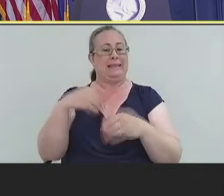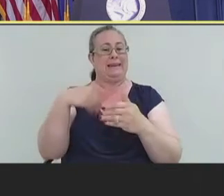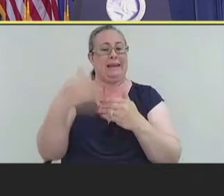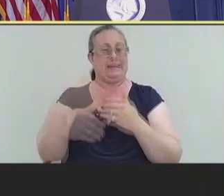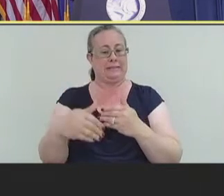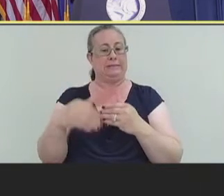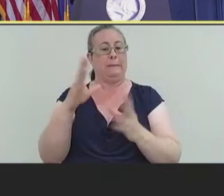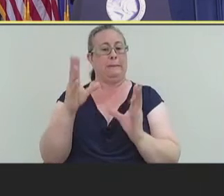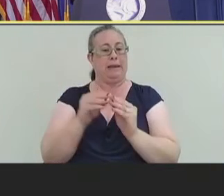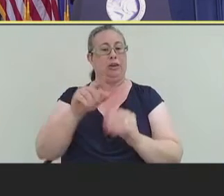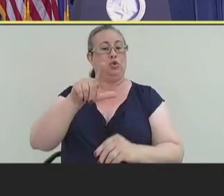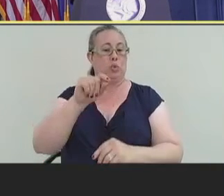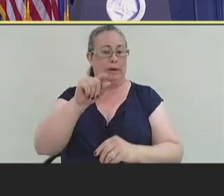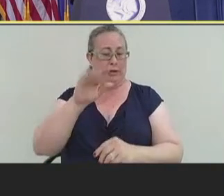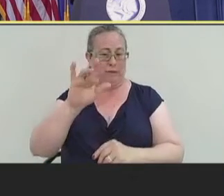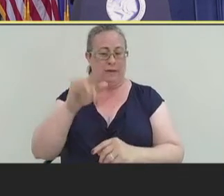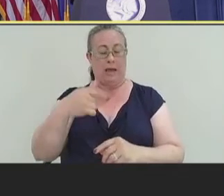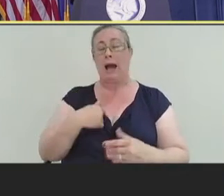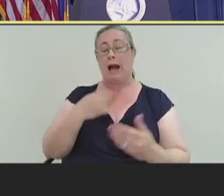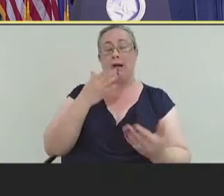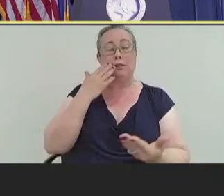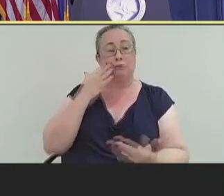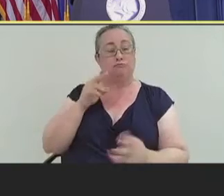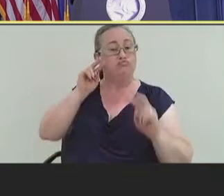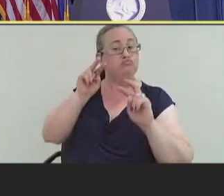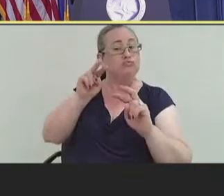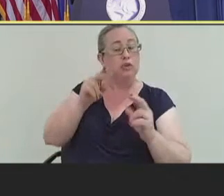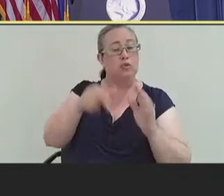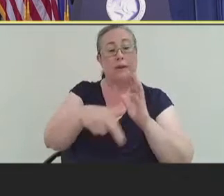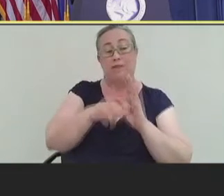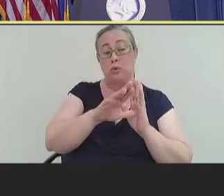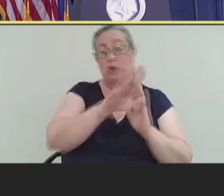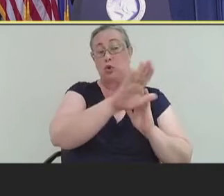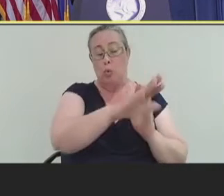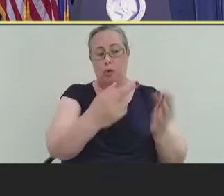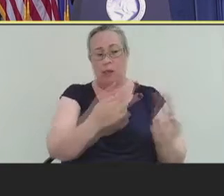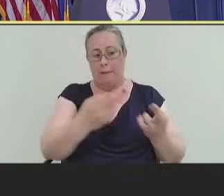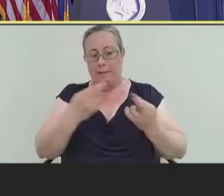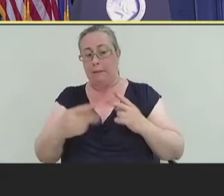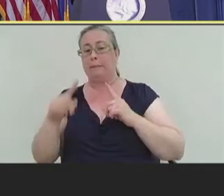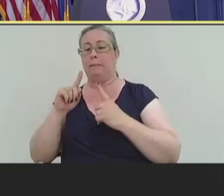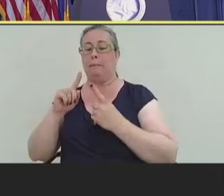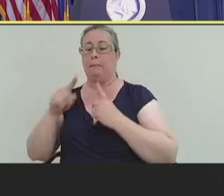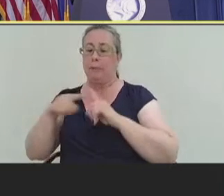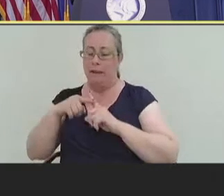I look forward to reviewing your recommendations and applying them to all our work moving forward.